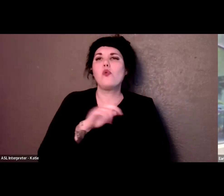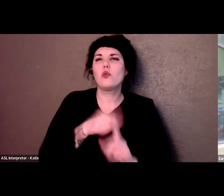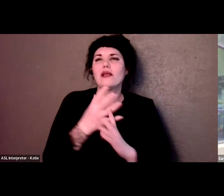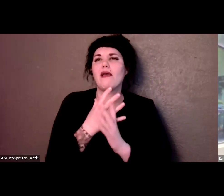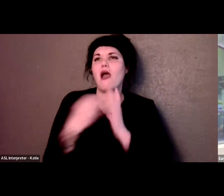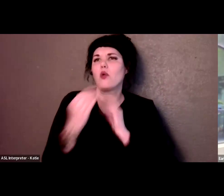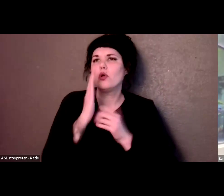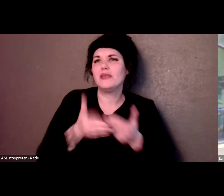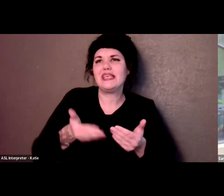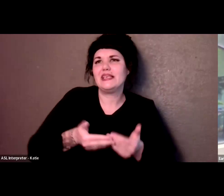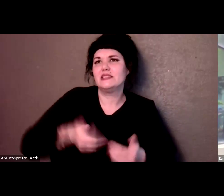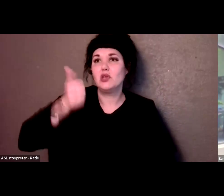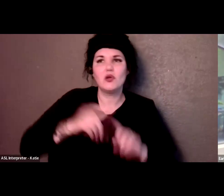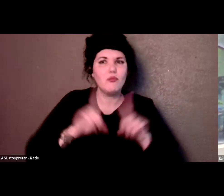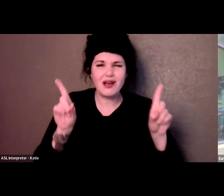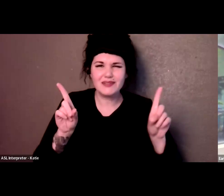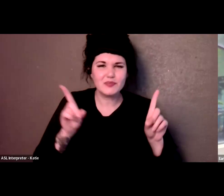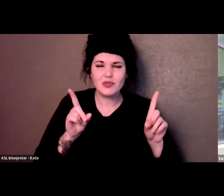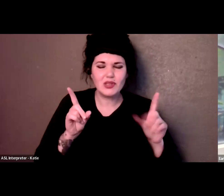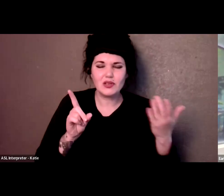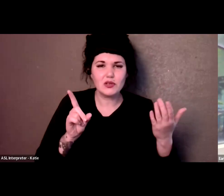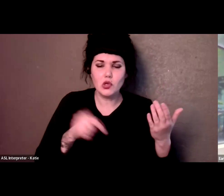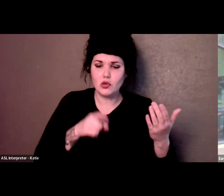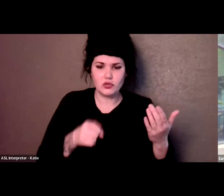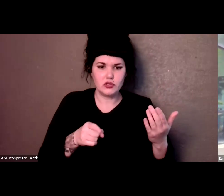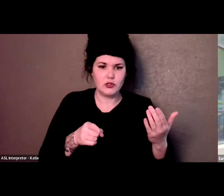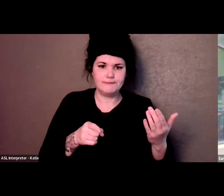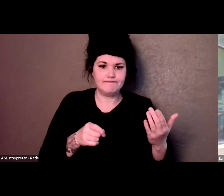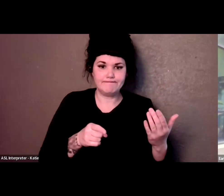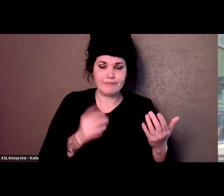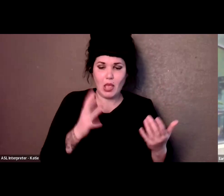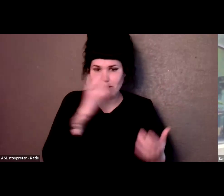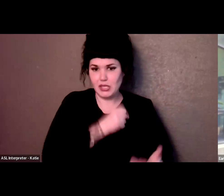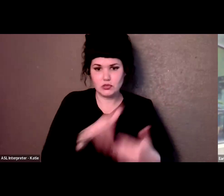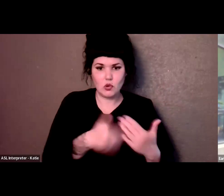has to tell you how to move through the world. And sometimes we can serve that role for folks.